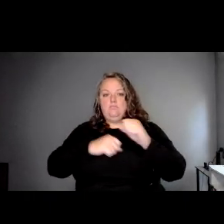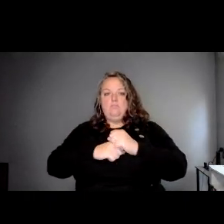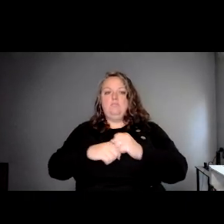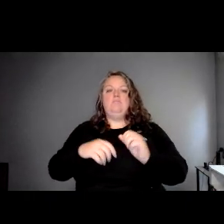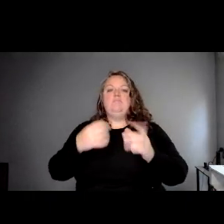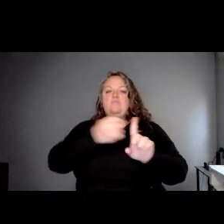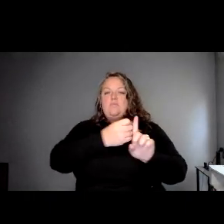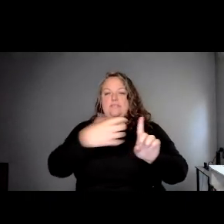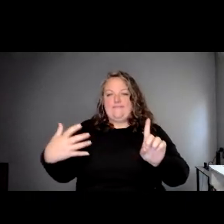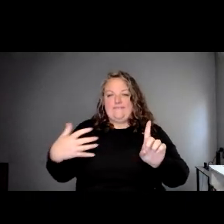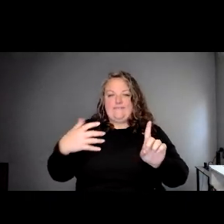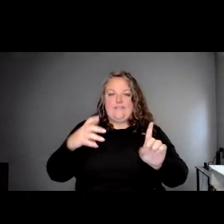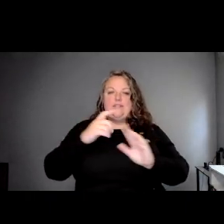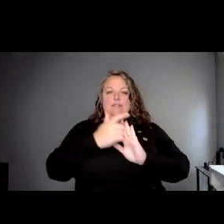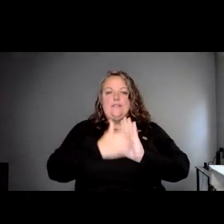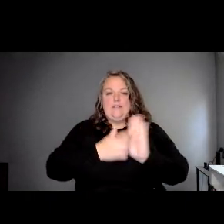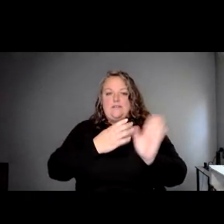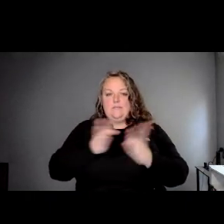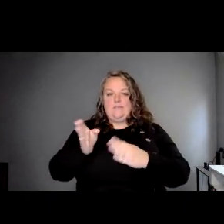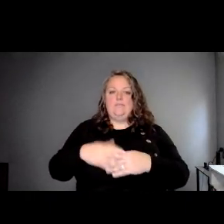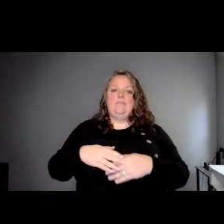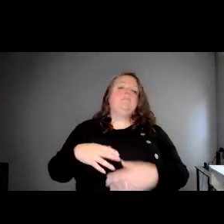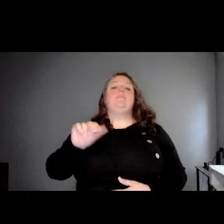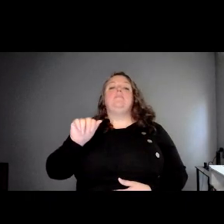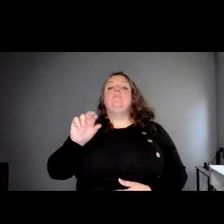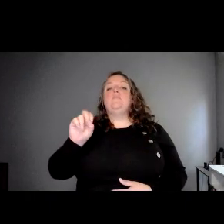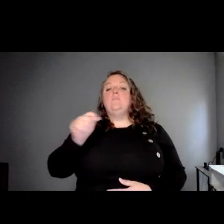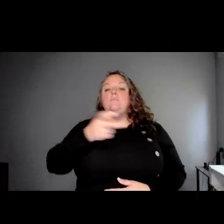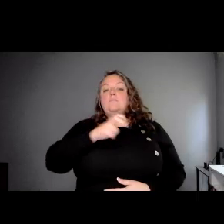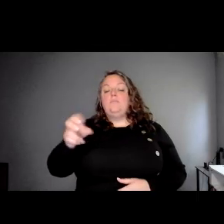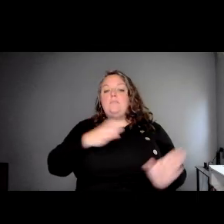some highlights from AOT's transition plan, and some time for comments.